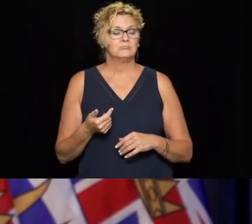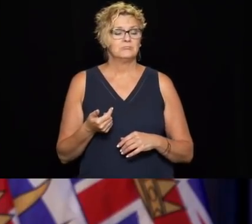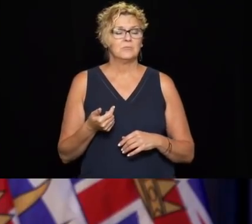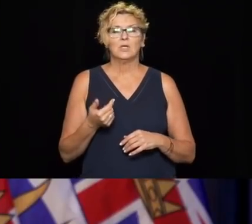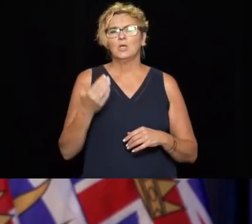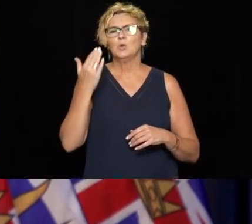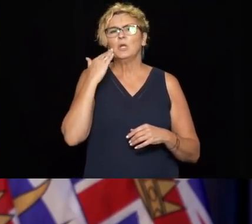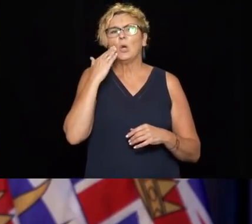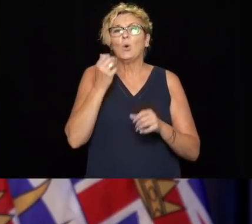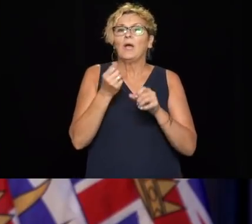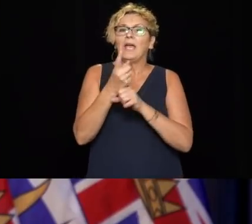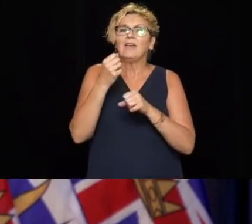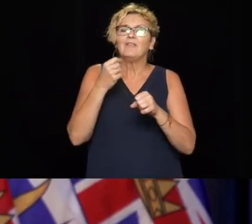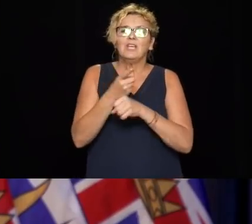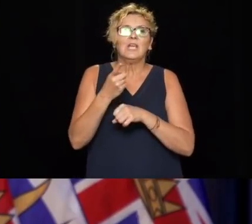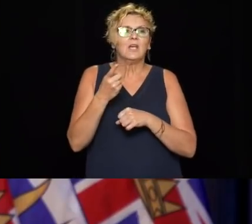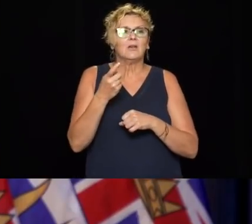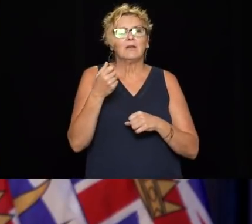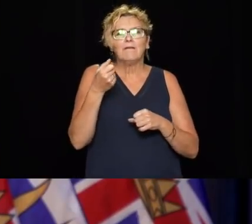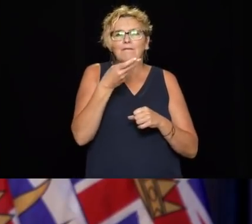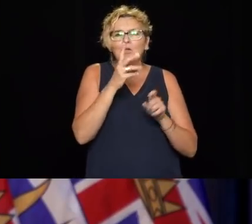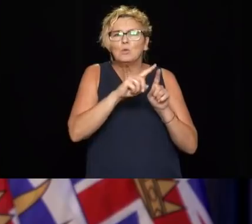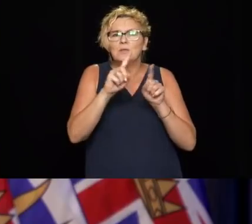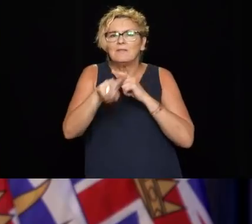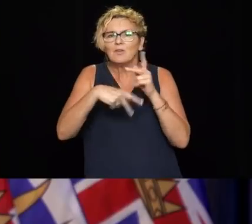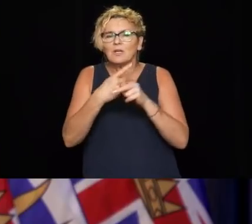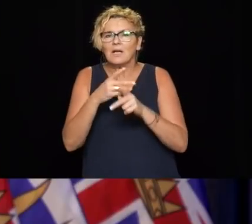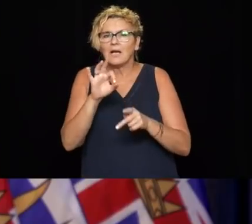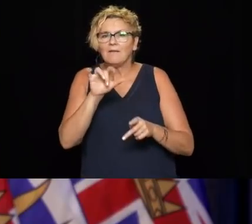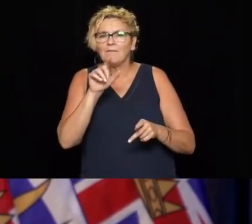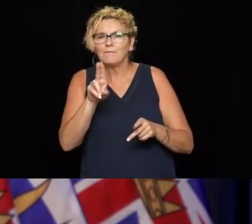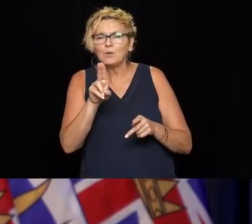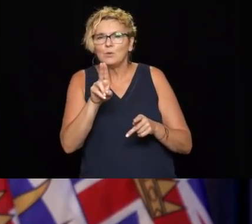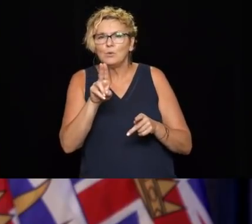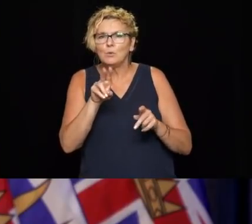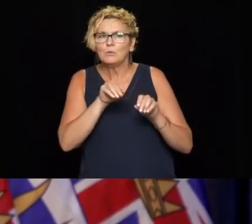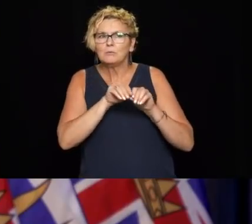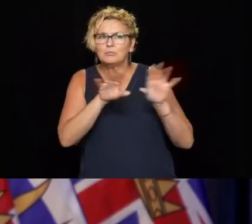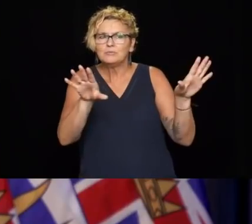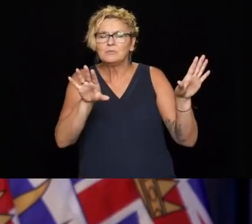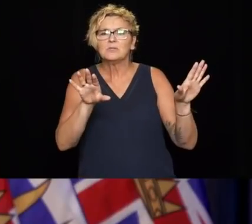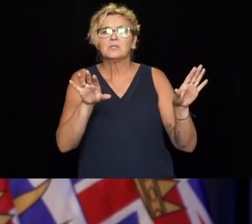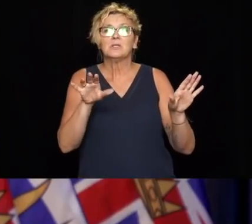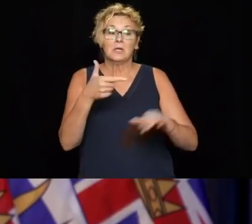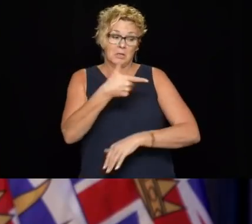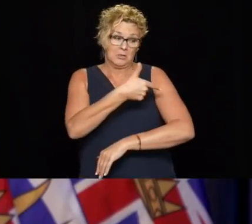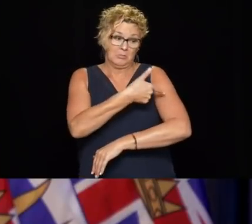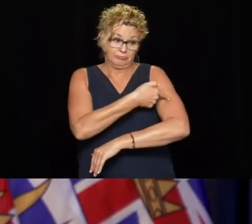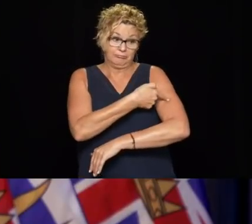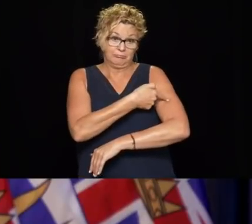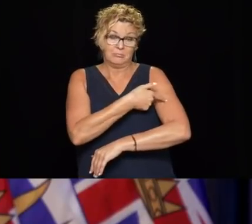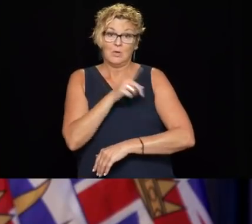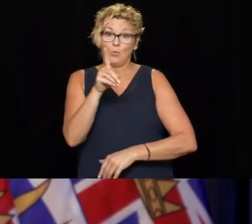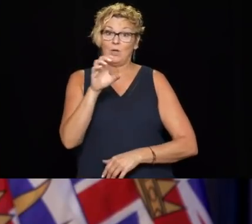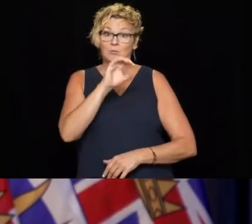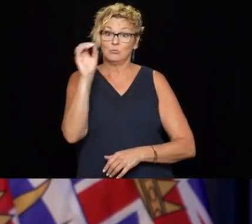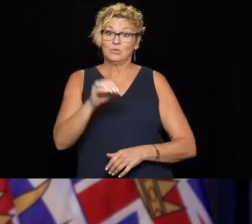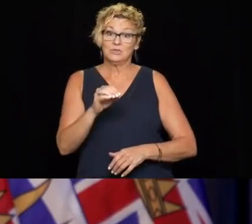who is able to have an influenza vaccine to take it this year to protect themselves and their family, we know this vaccine is safe, we